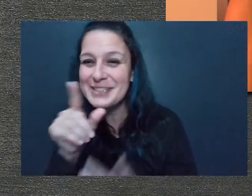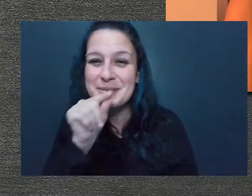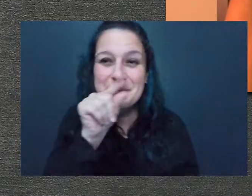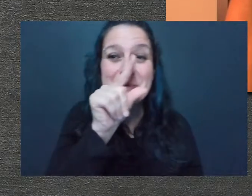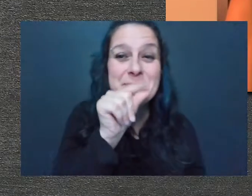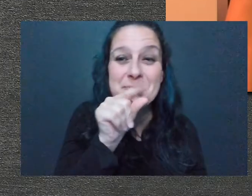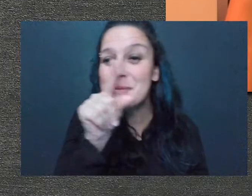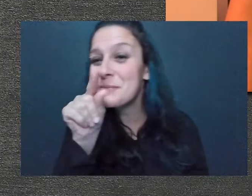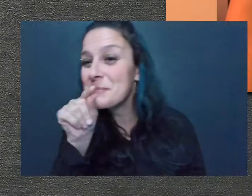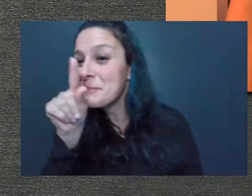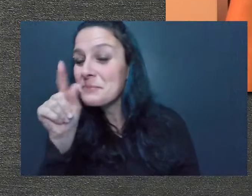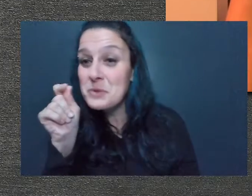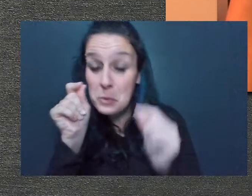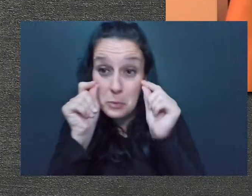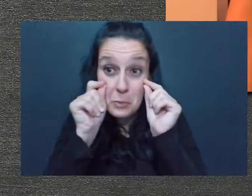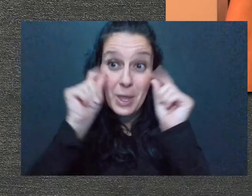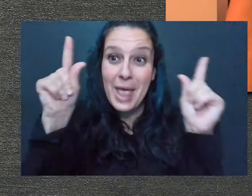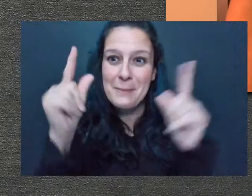waking up in the morning.